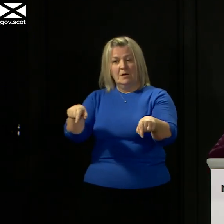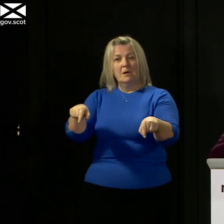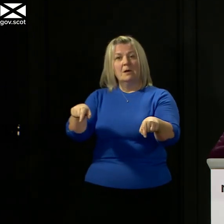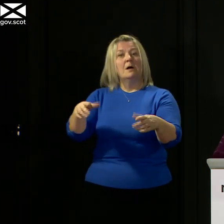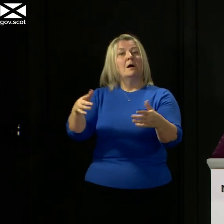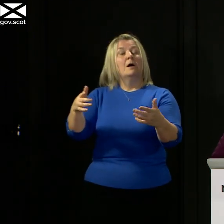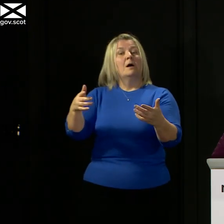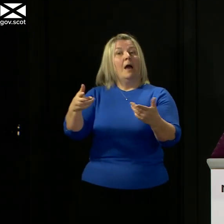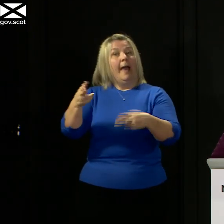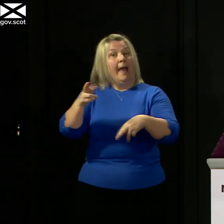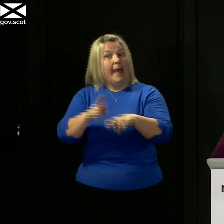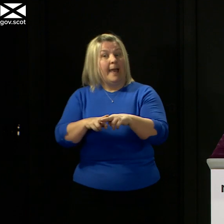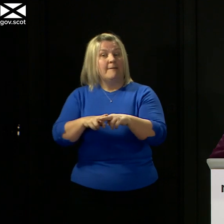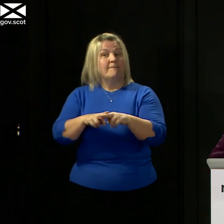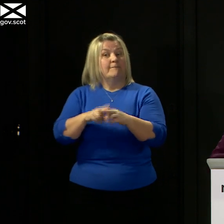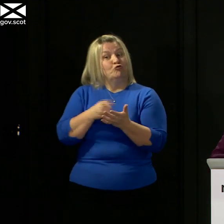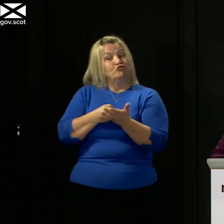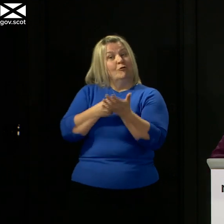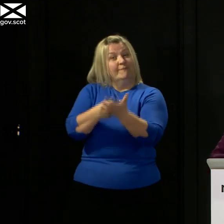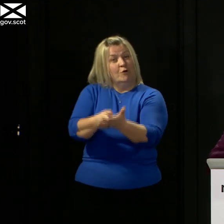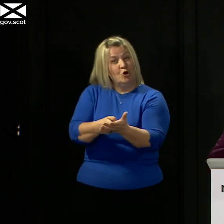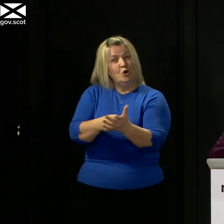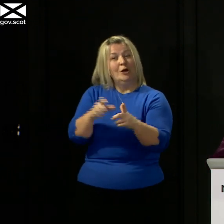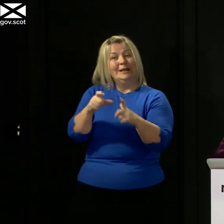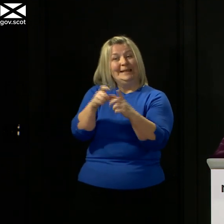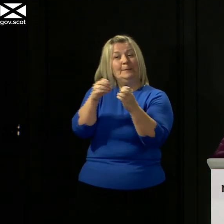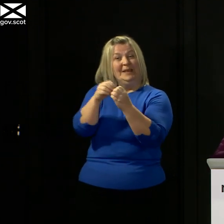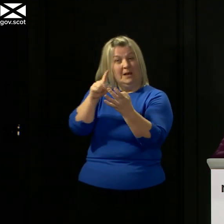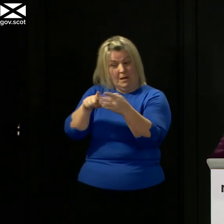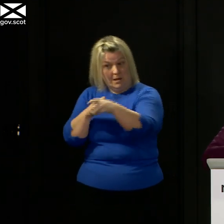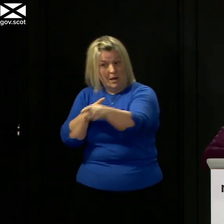being referred on to a DBI then that will happen so this is a